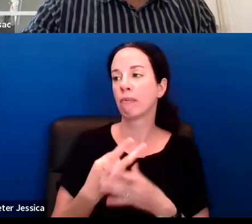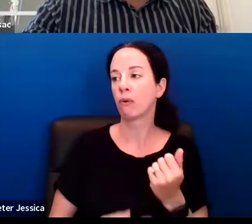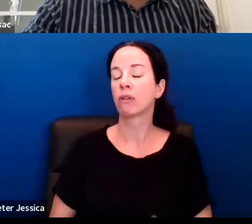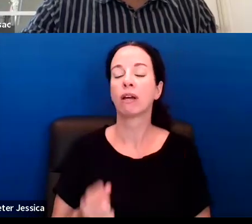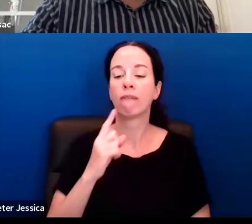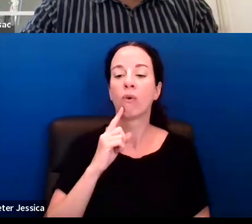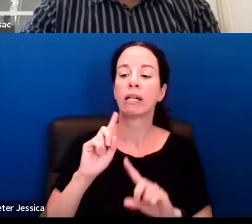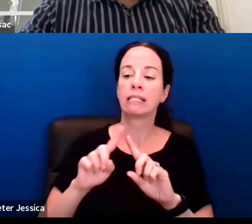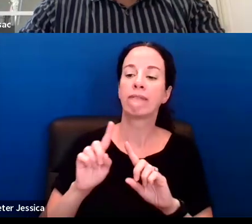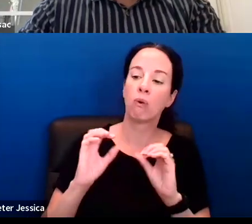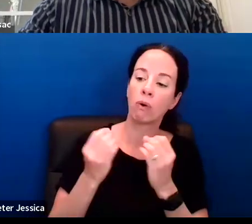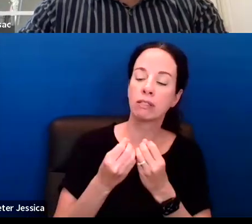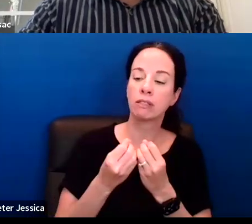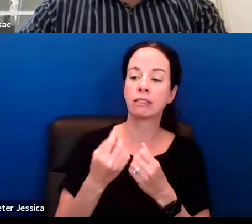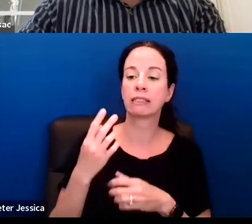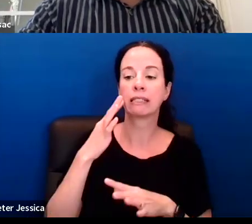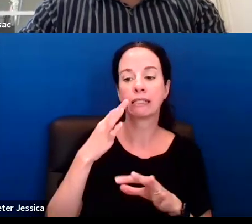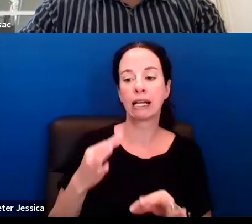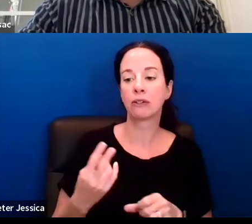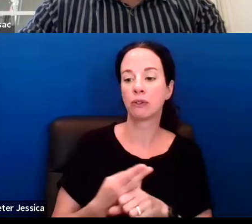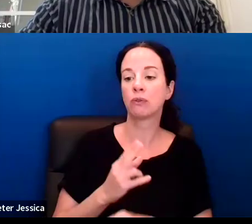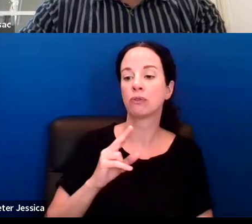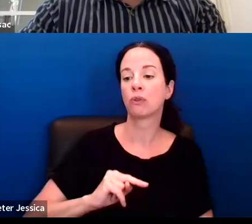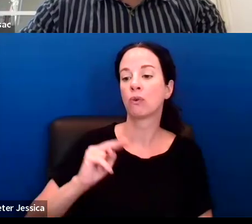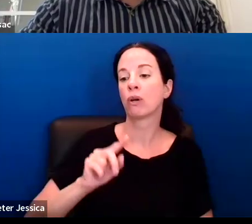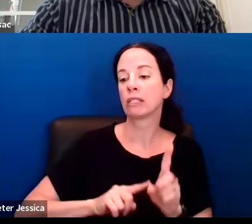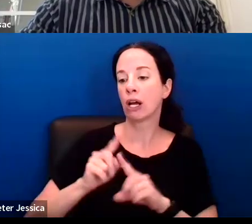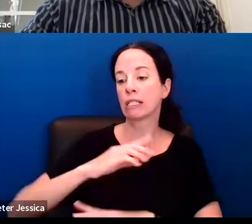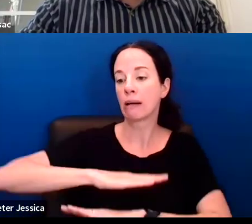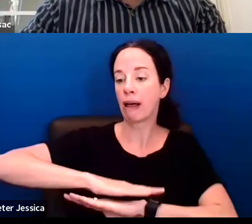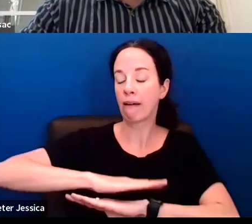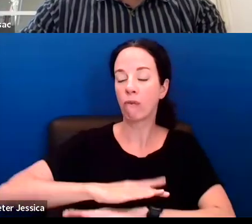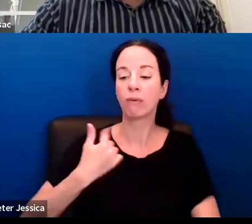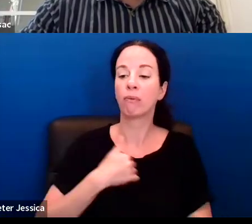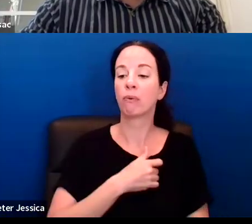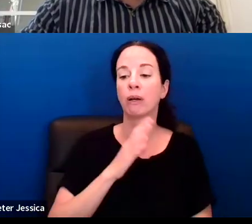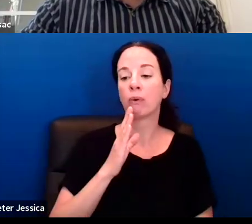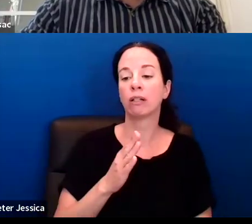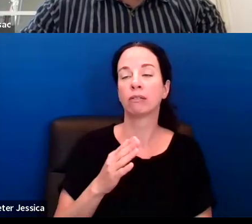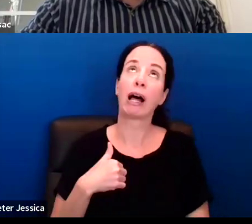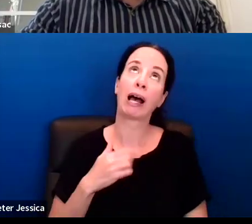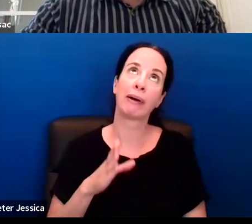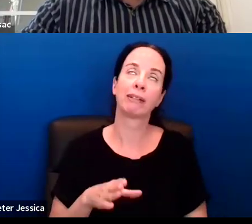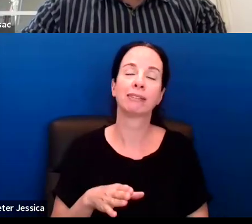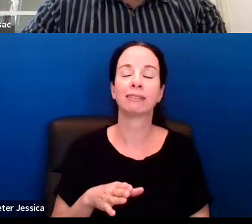who decide to use Northstar's platform, we will, I will provide training to them,